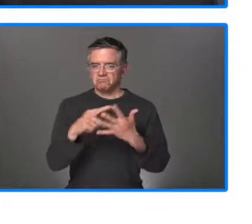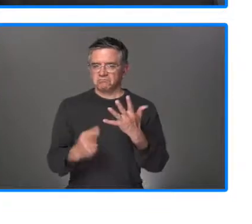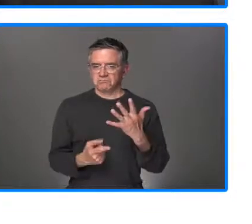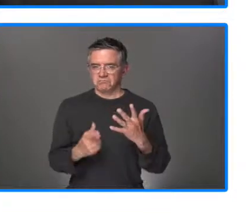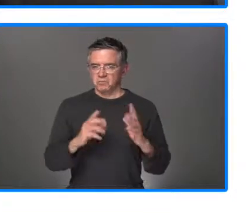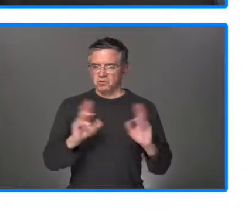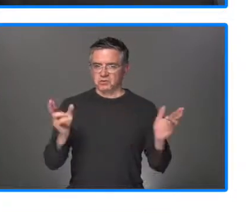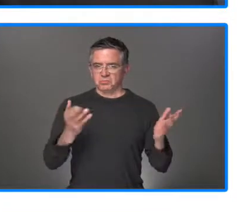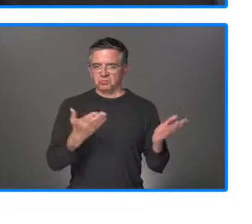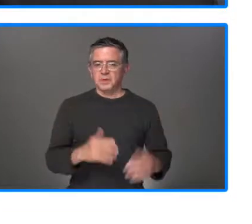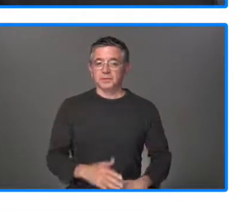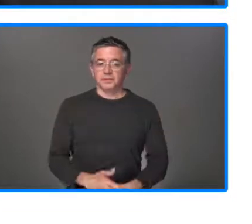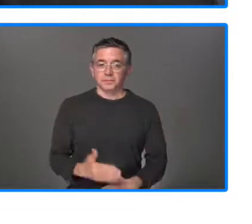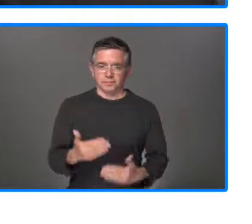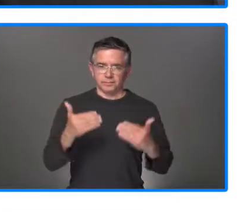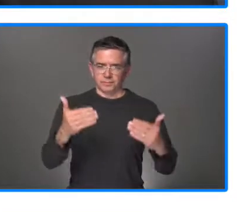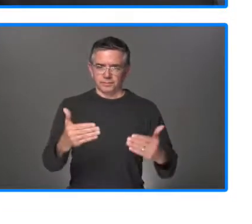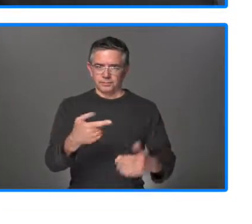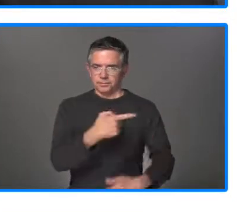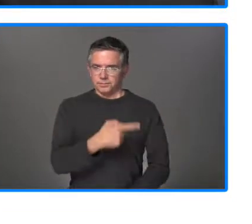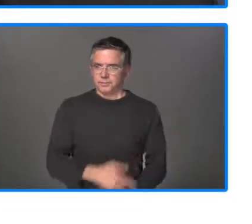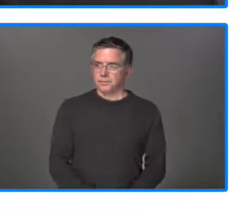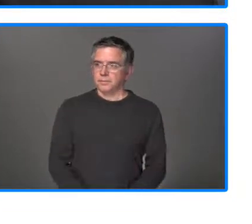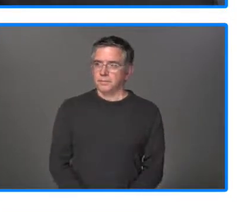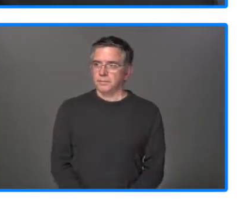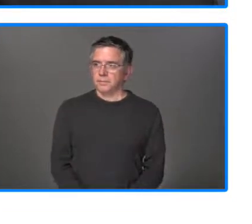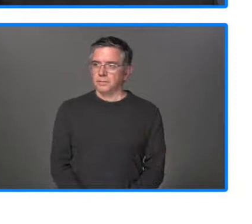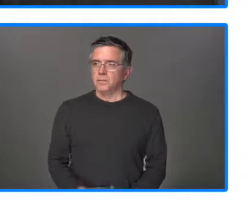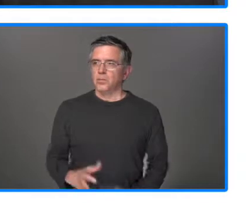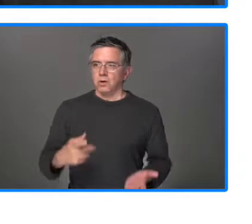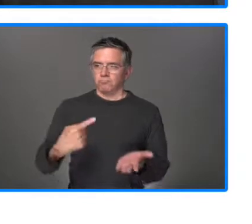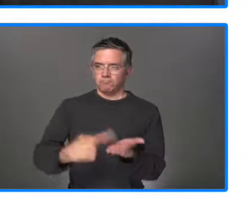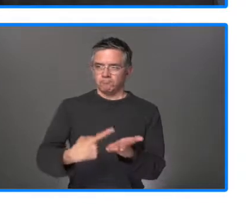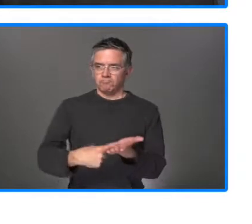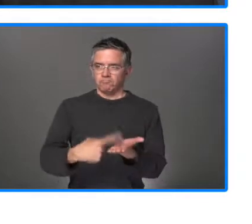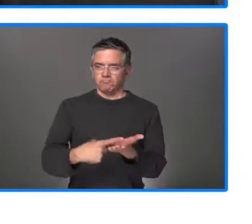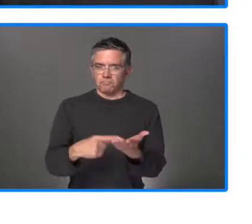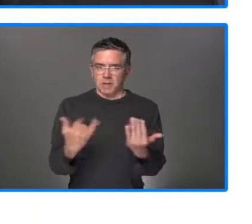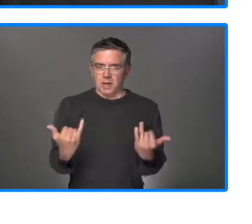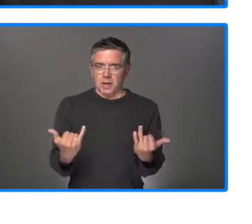So I wanna share a bit of data about where we are in terms of vaccinating our population.